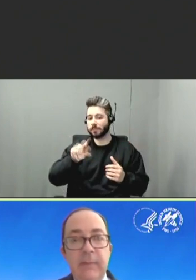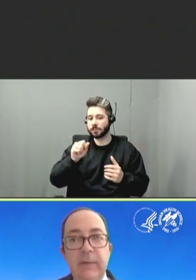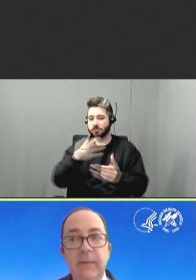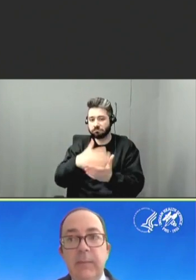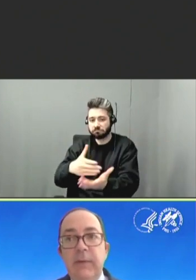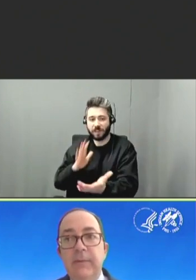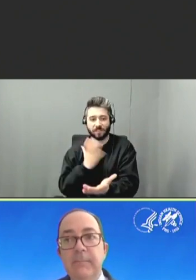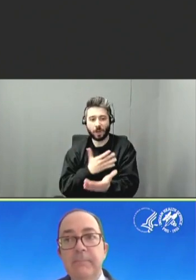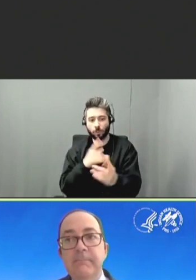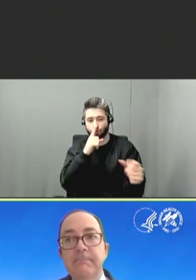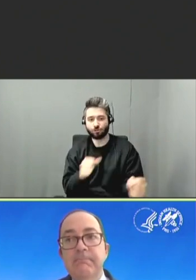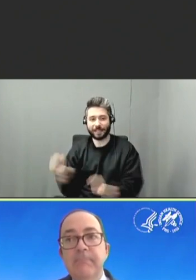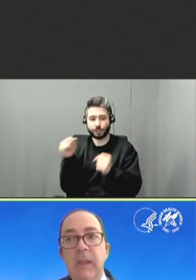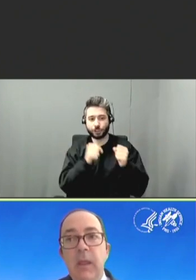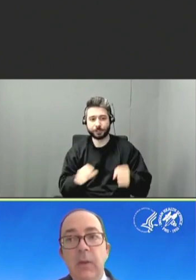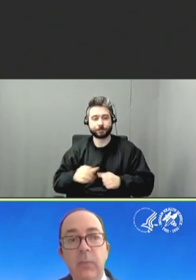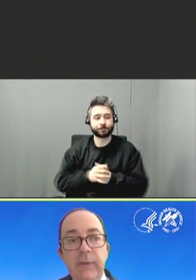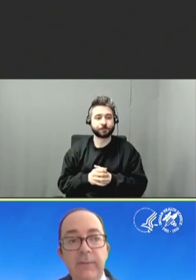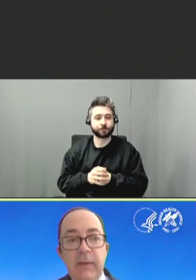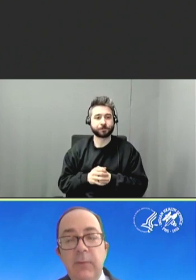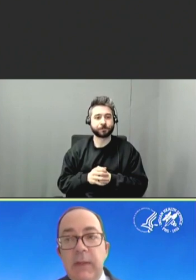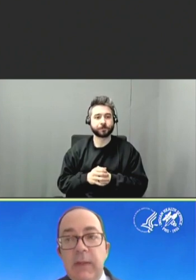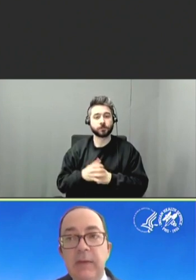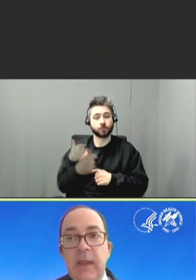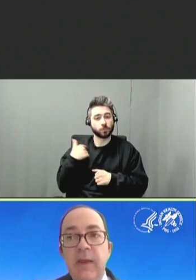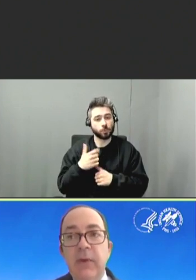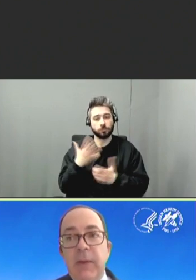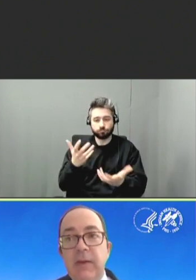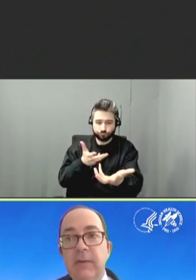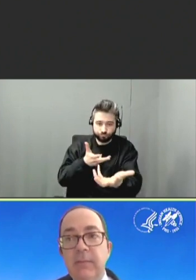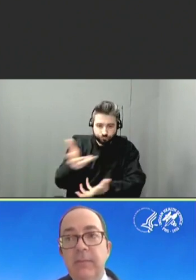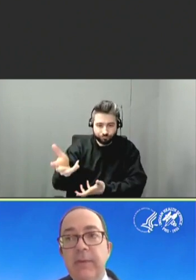Next slide, please. We seek to engage every patient.